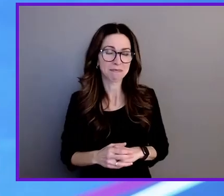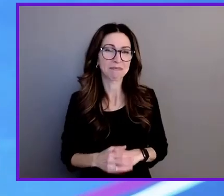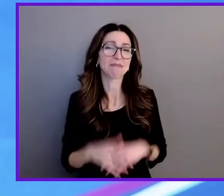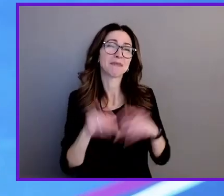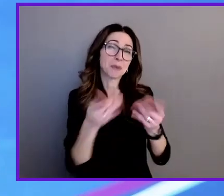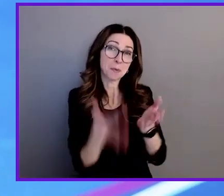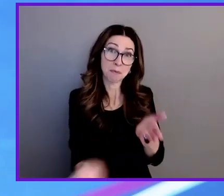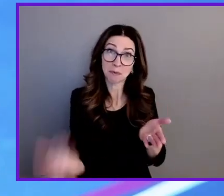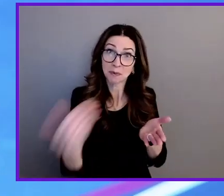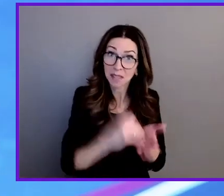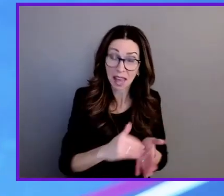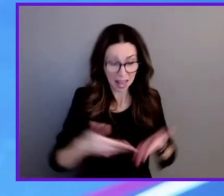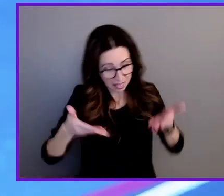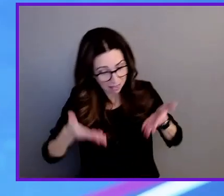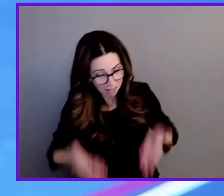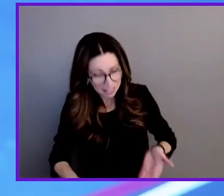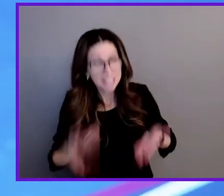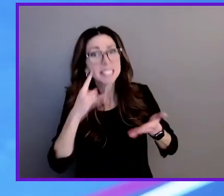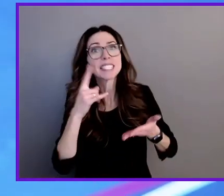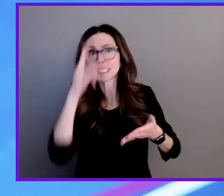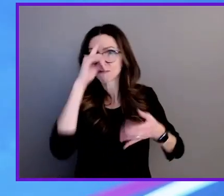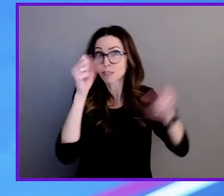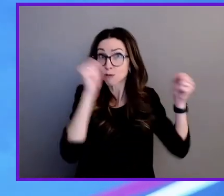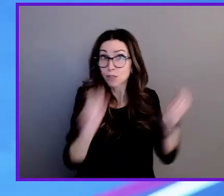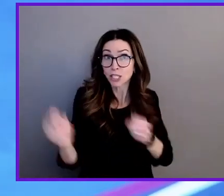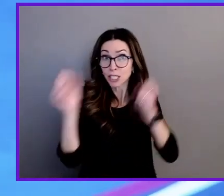in its second year of its strategic plan, Art, now more than ever.